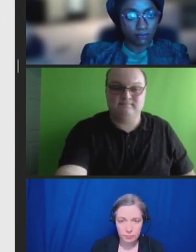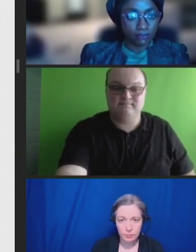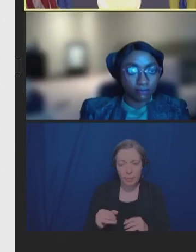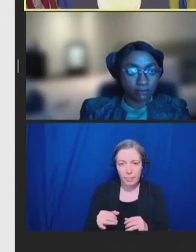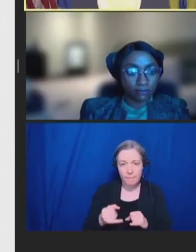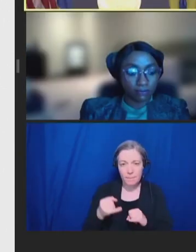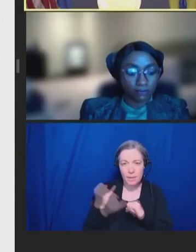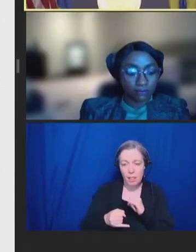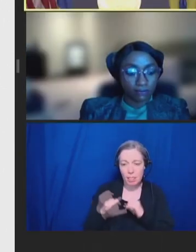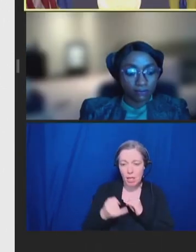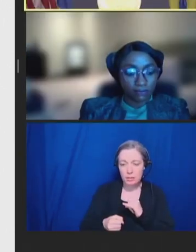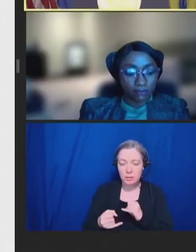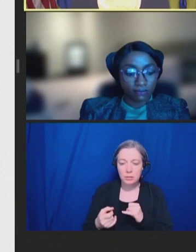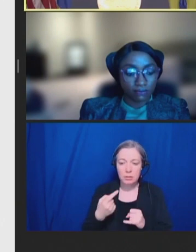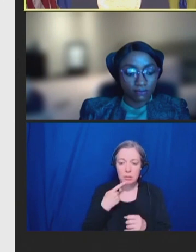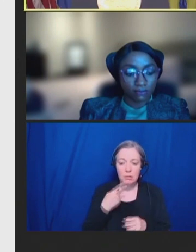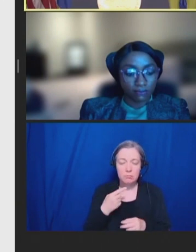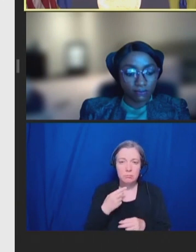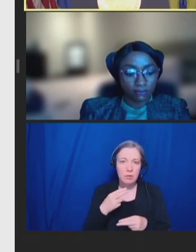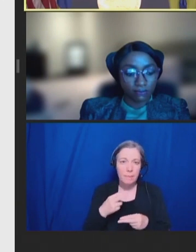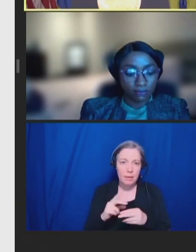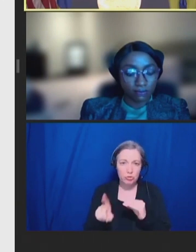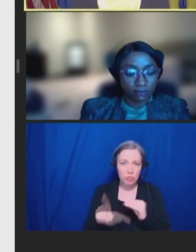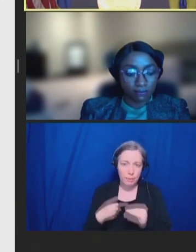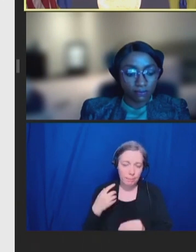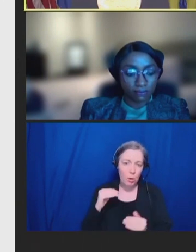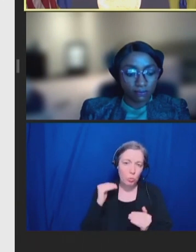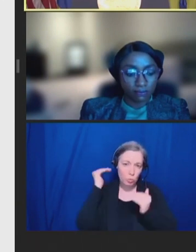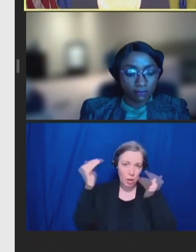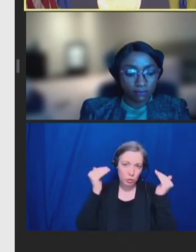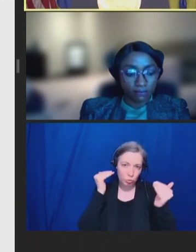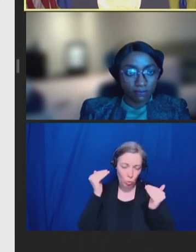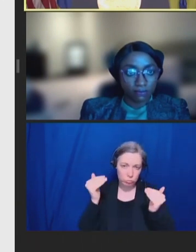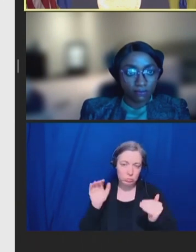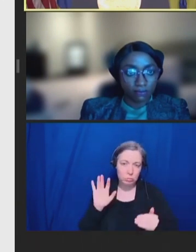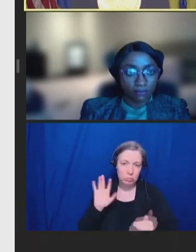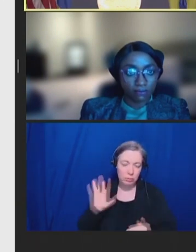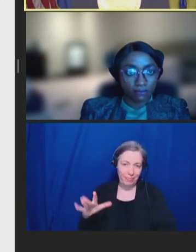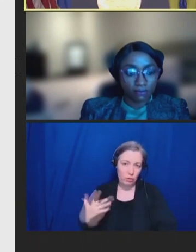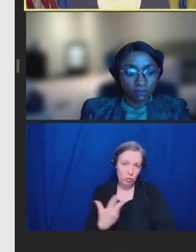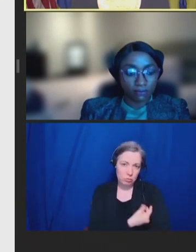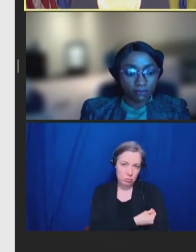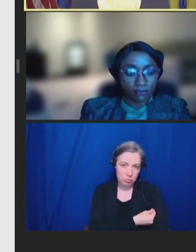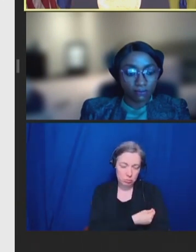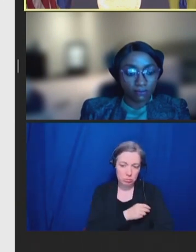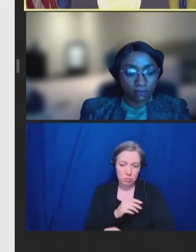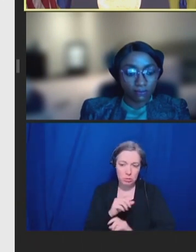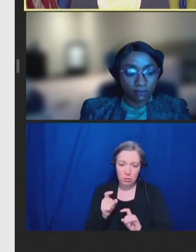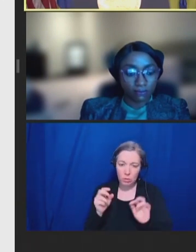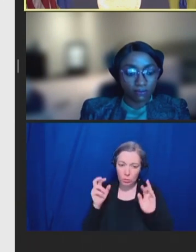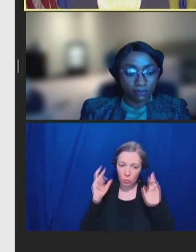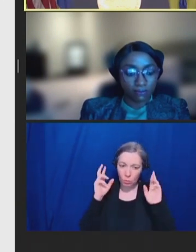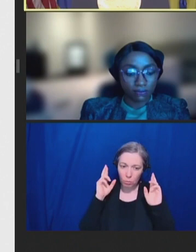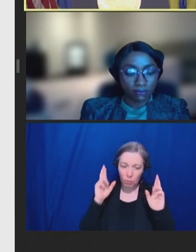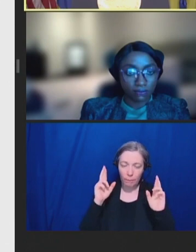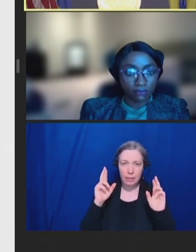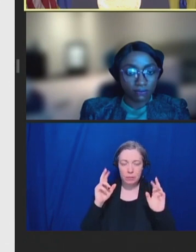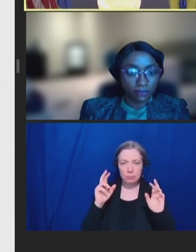of routine adult immunization as we hope that we'll see catch up, and